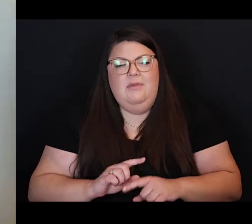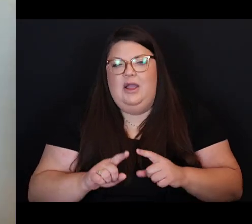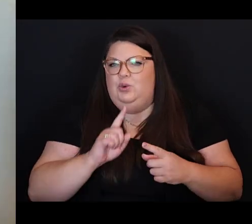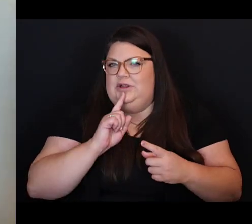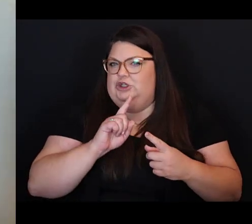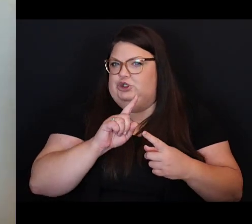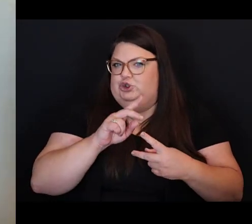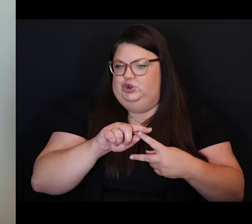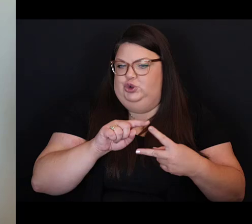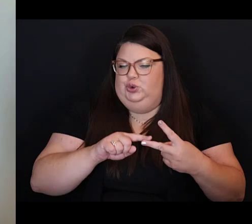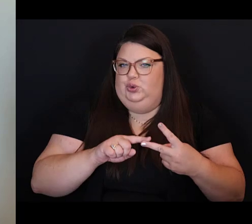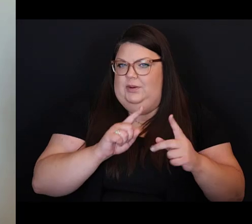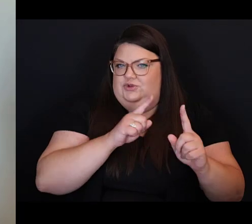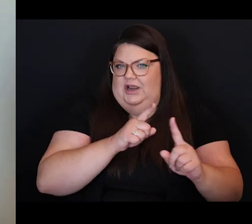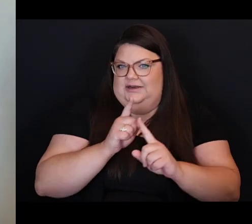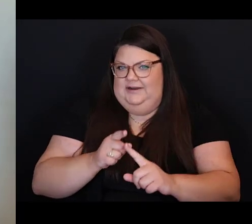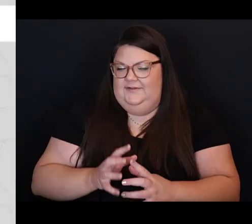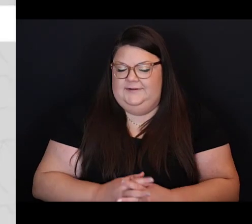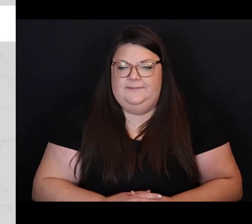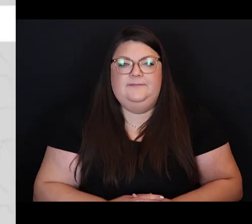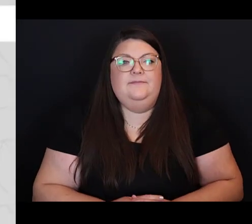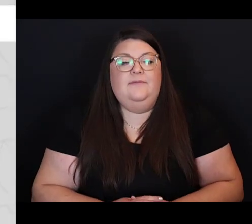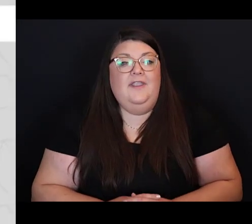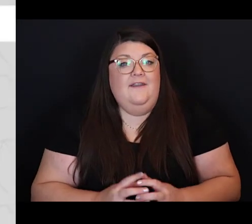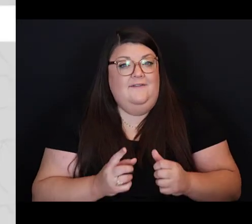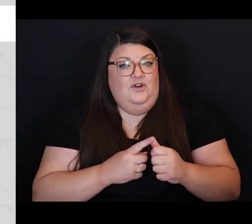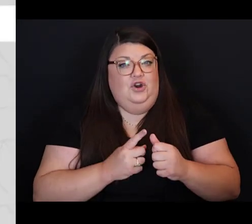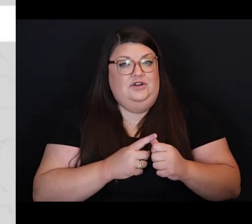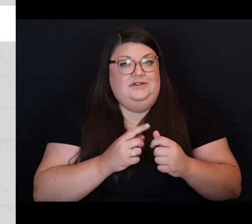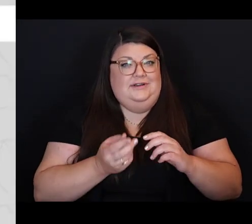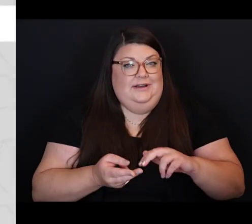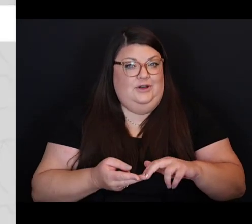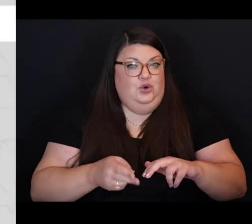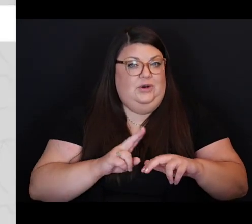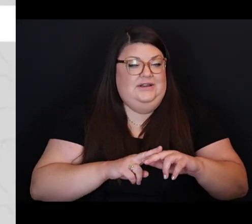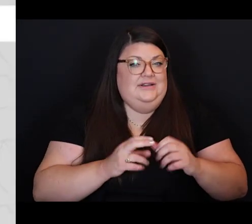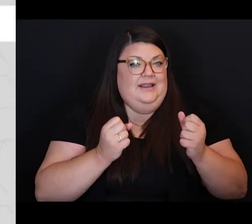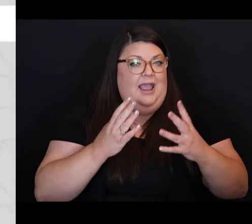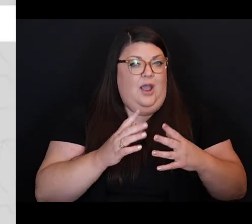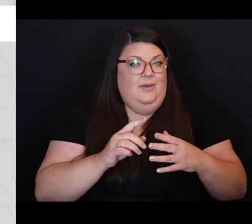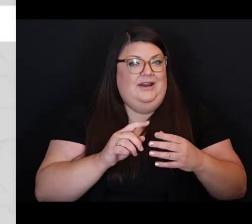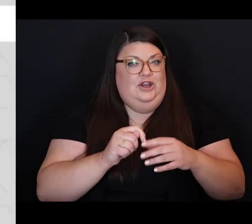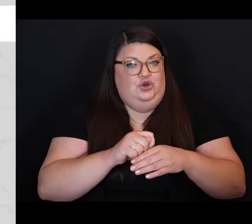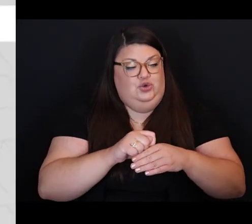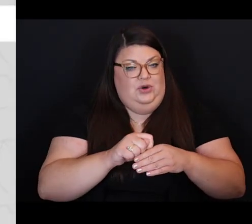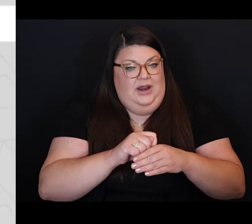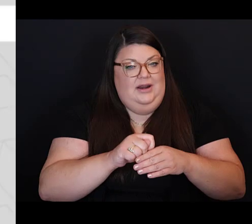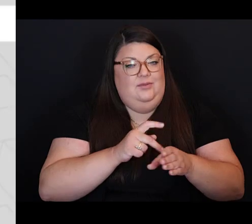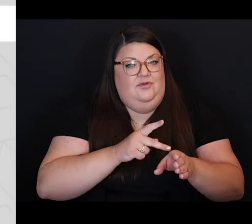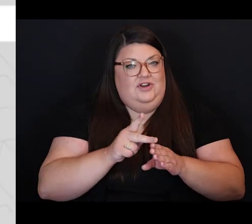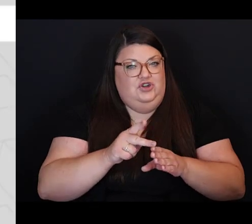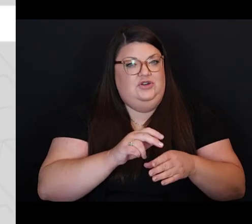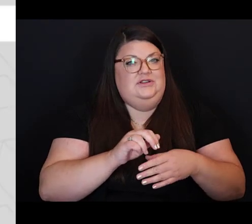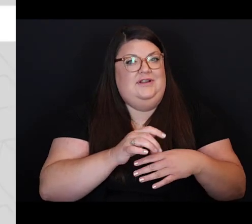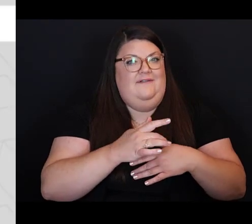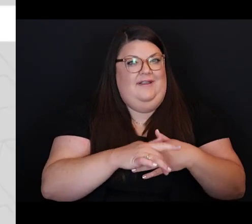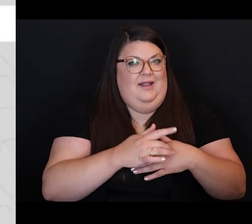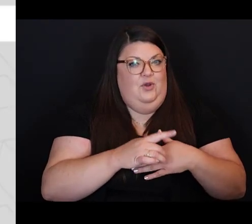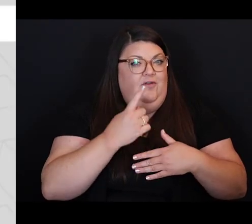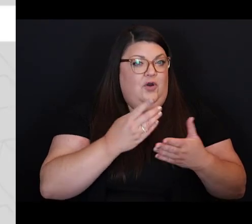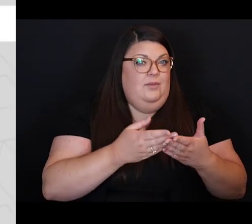work and the first one is increasing the number of trained professionals available to public and